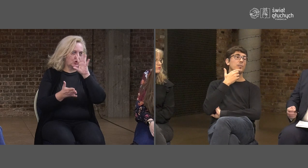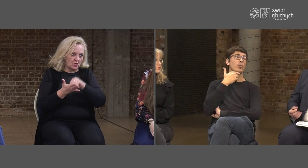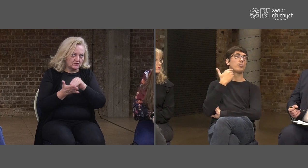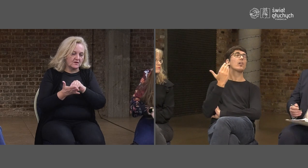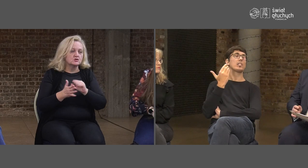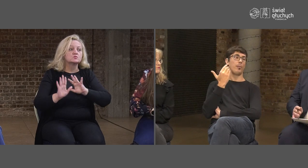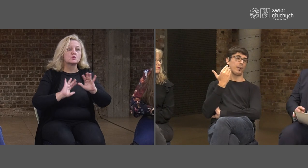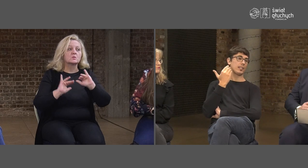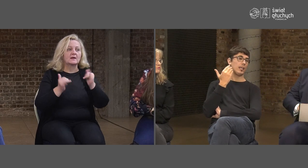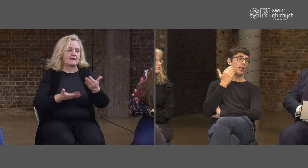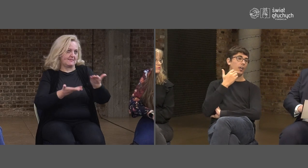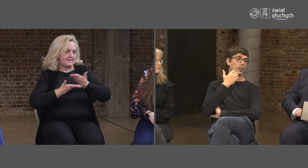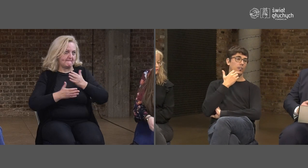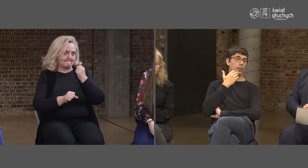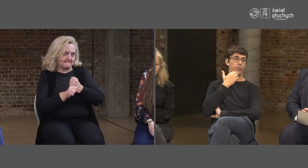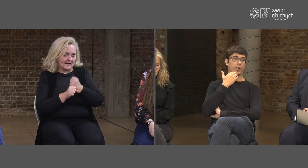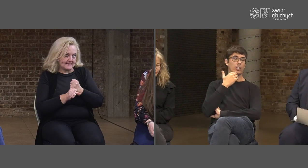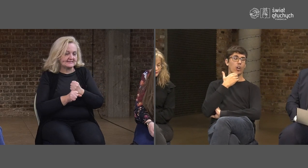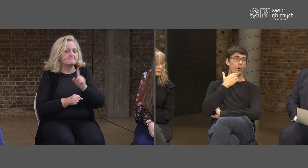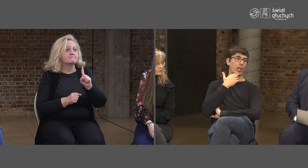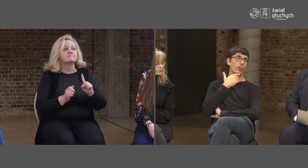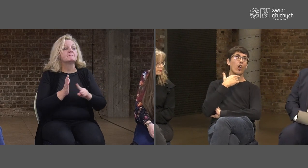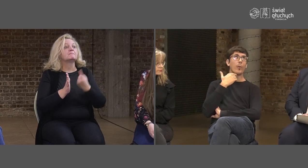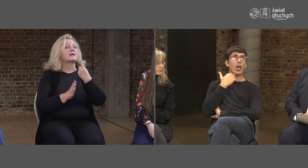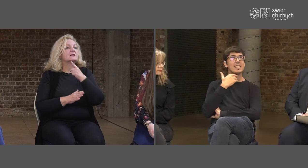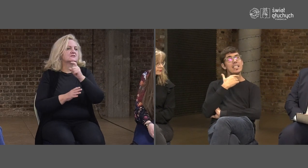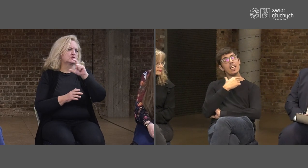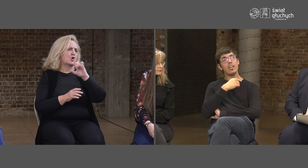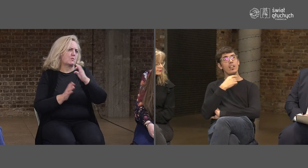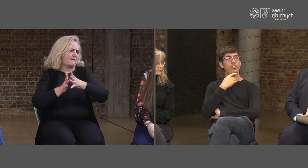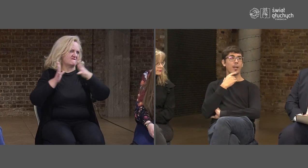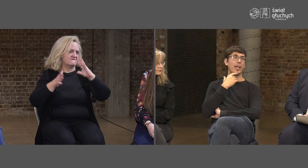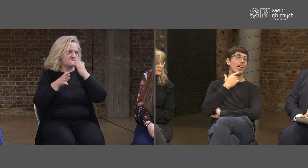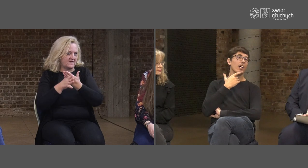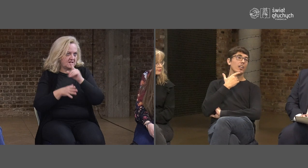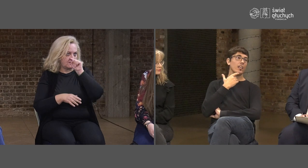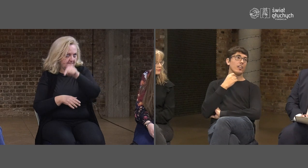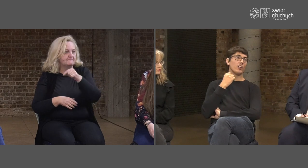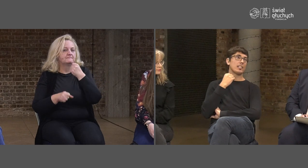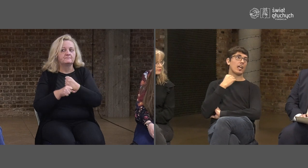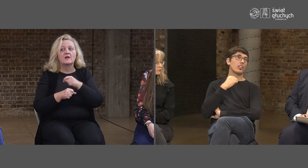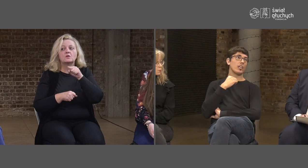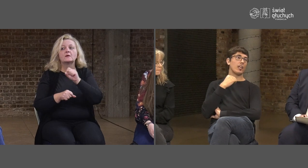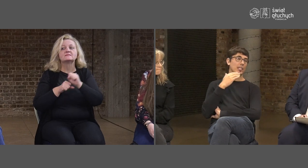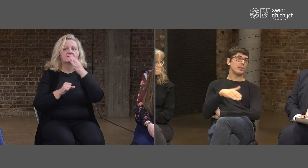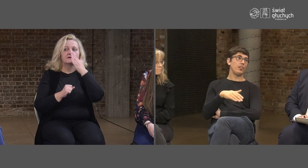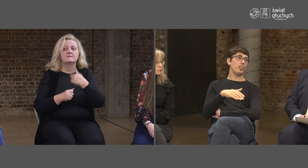how I got the job in my first corporate job. This is so I wrote a CV,